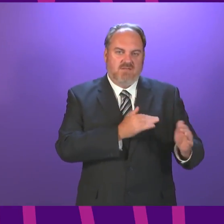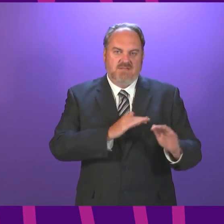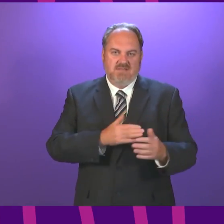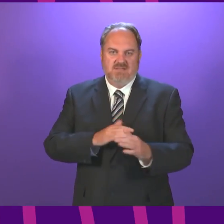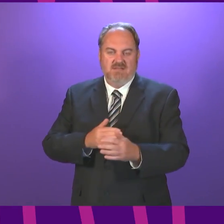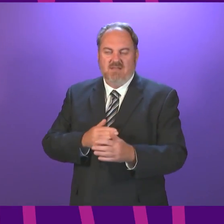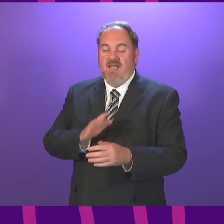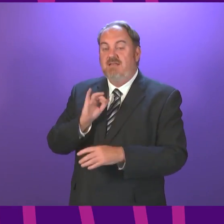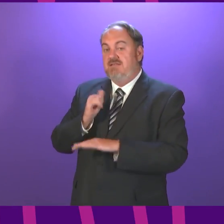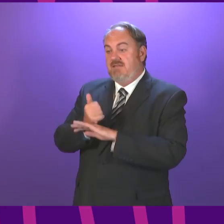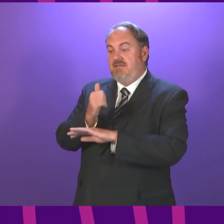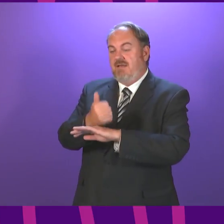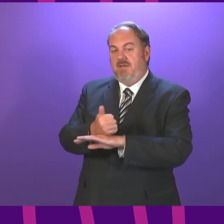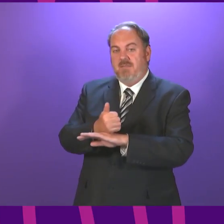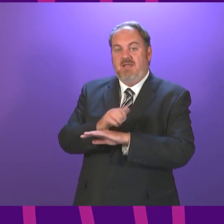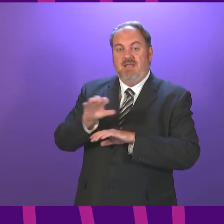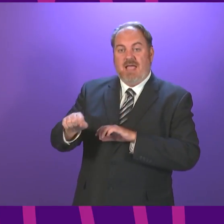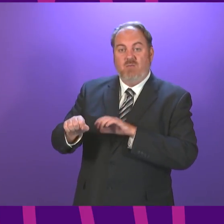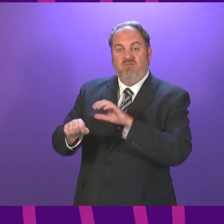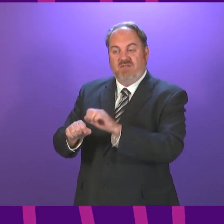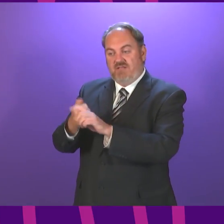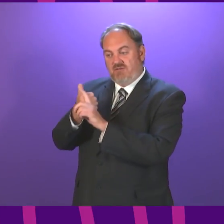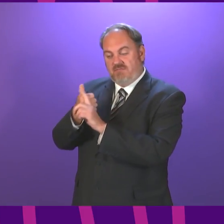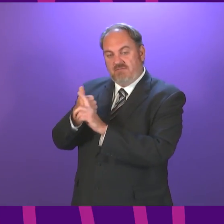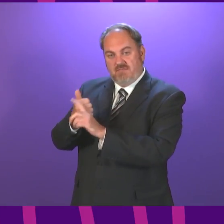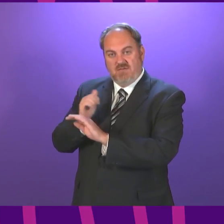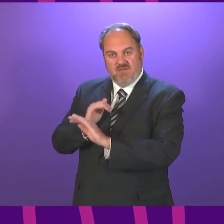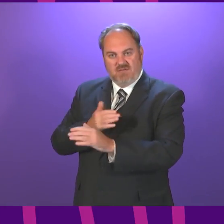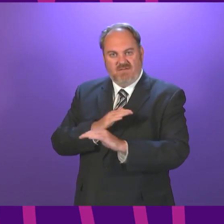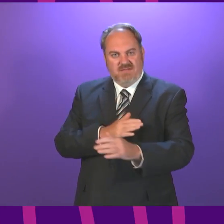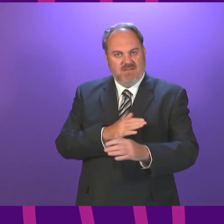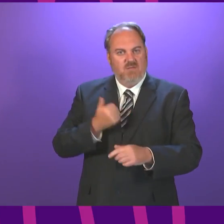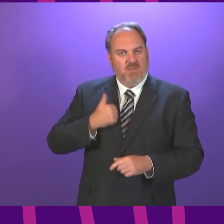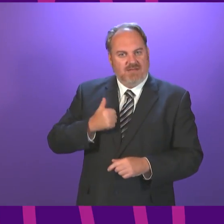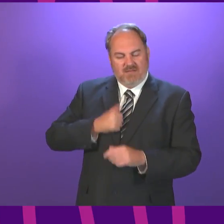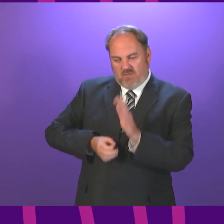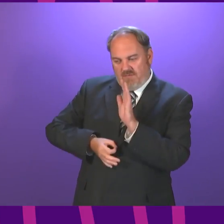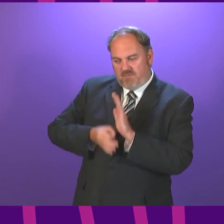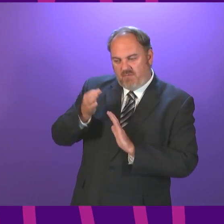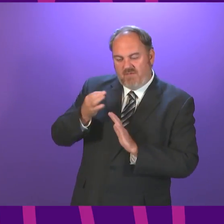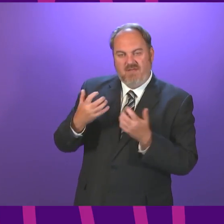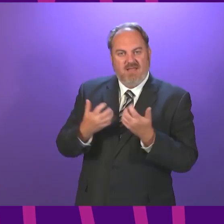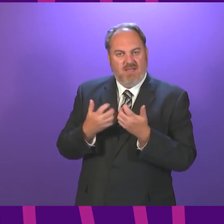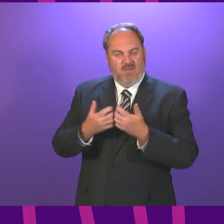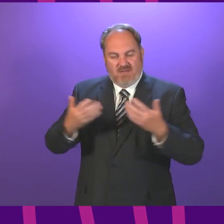services, because we need to do far better at proactively identifying the people who